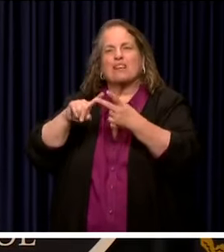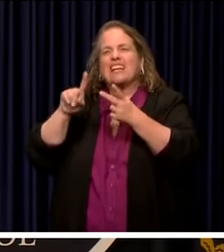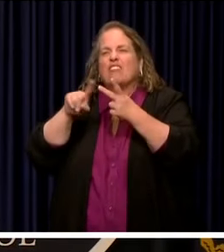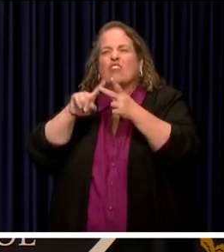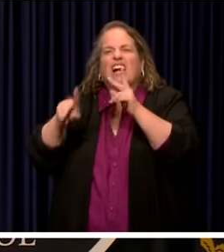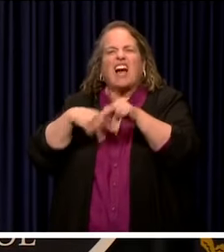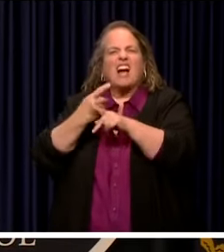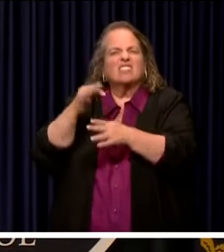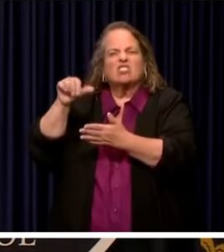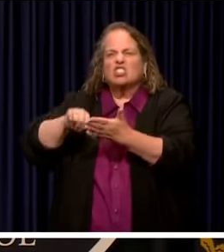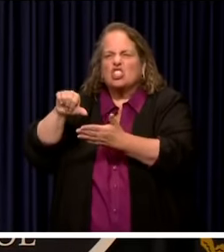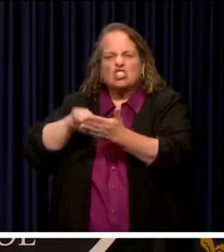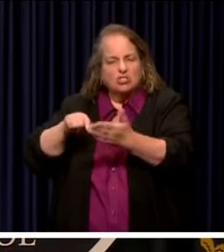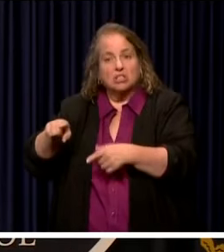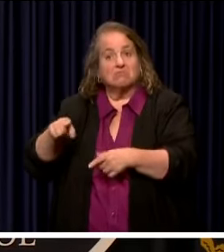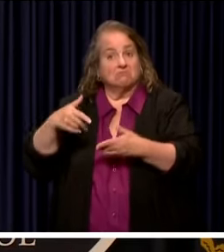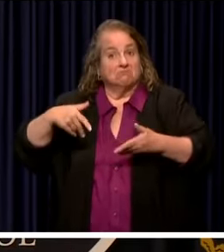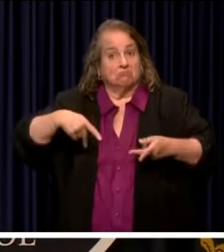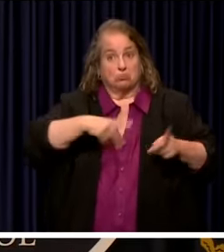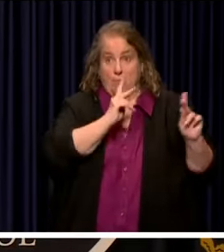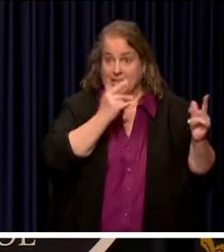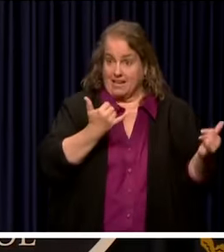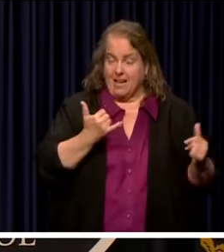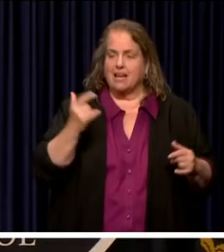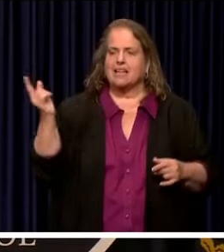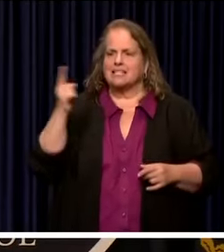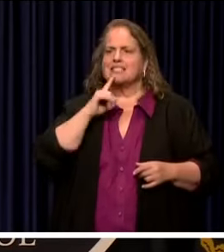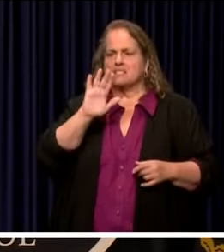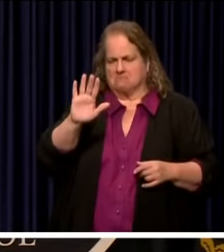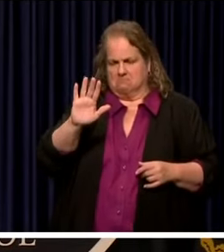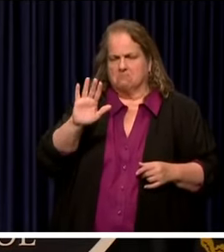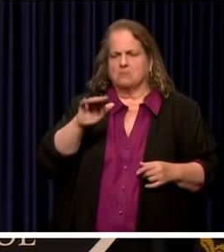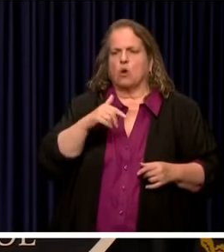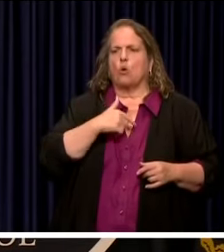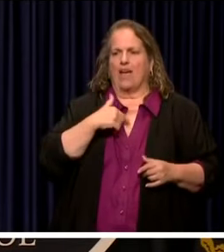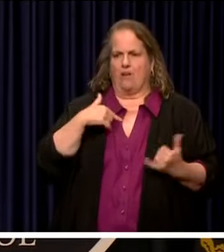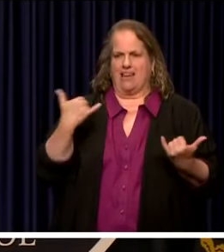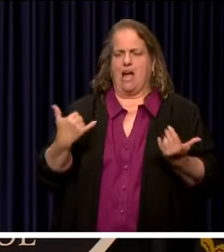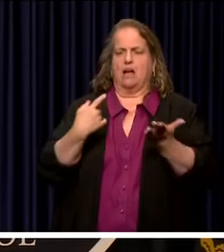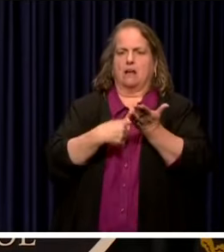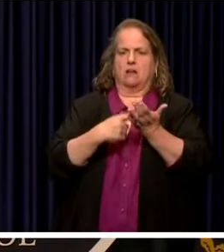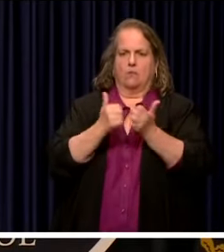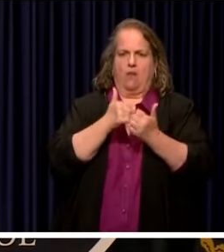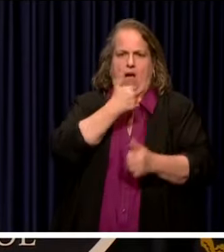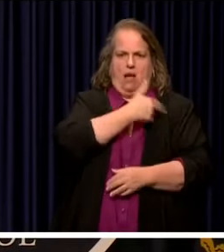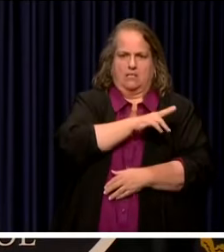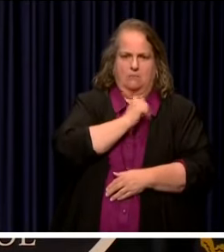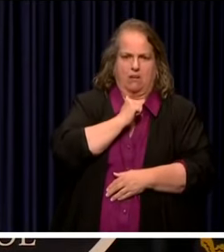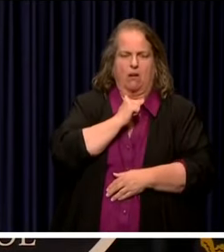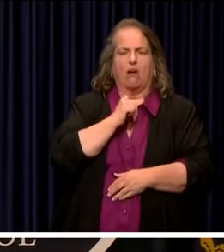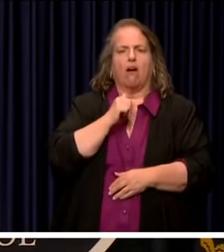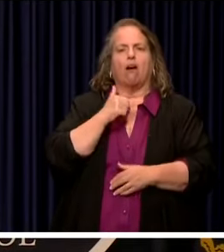UNFORTUNATELY HERE IN KENTUCKY D. A TRAGEDY, AND UNFORTUNATELY HERE IN KENTUCKY WE HAVE SOME HEALTH CONDITIONS THAT MAKES US